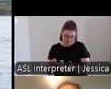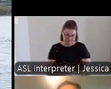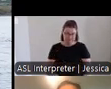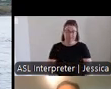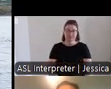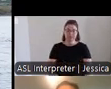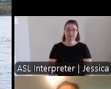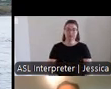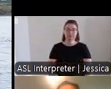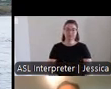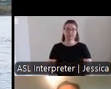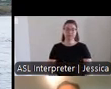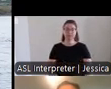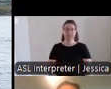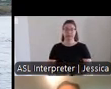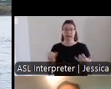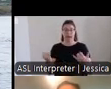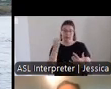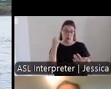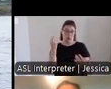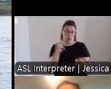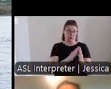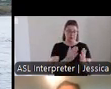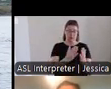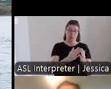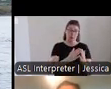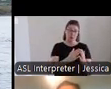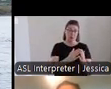So right now, if you're looking at my book, it's not horribly out of date,